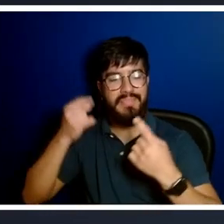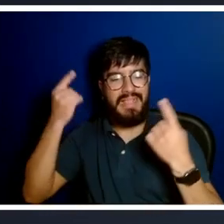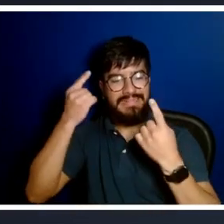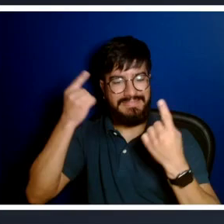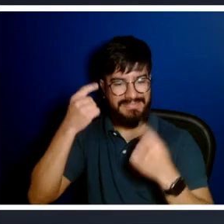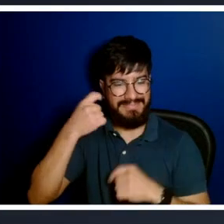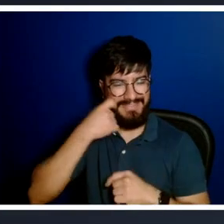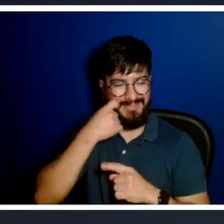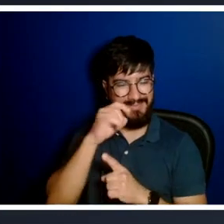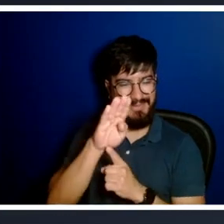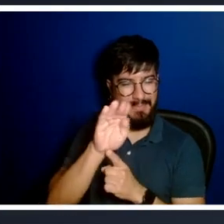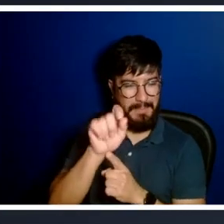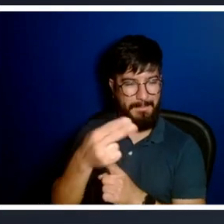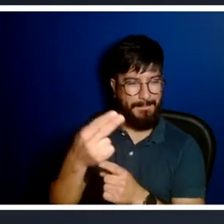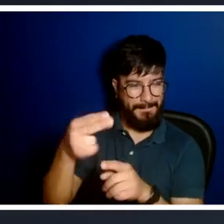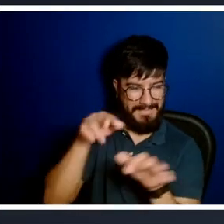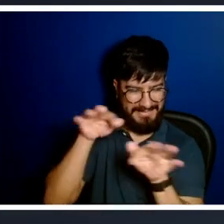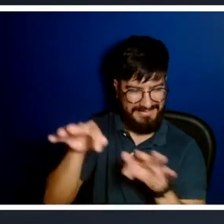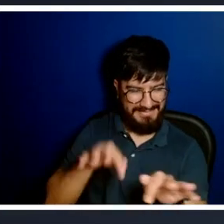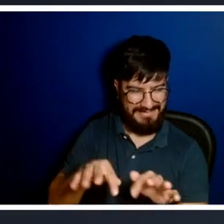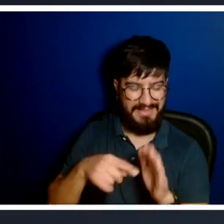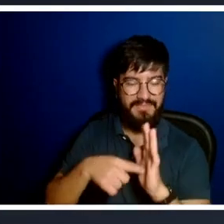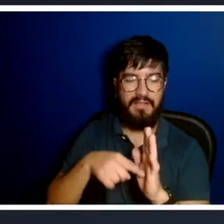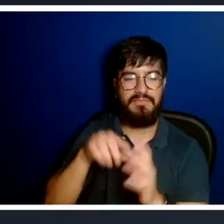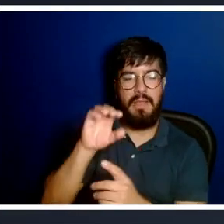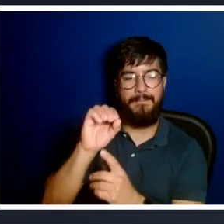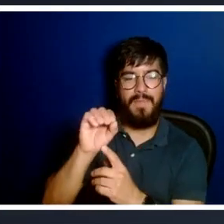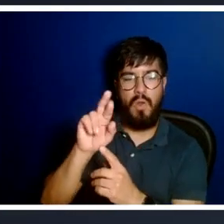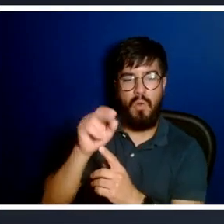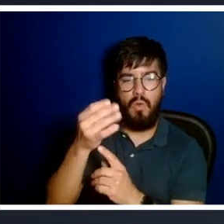they built models of the orchids and talked about the science of them, but also the art